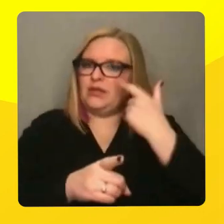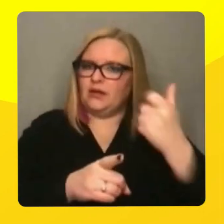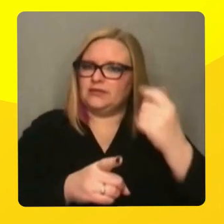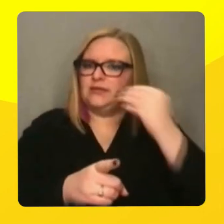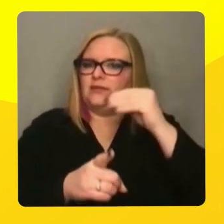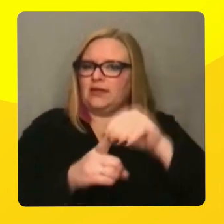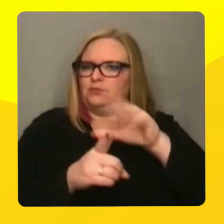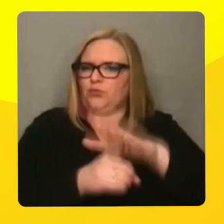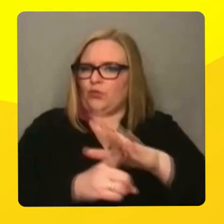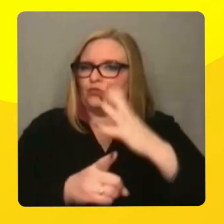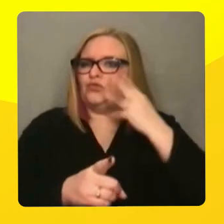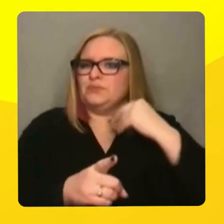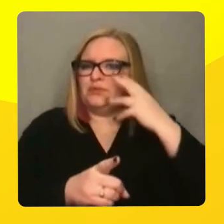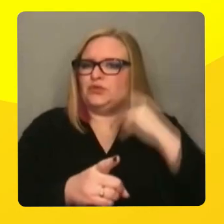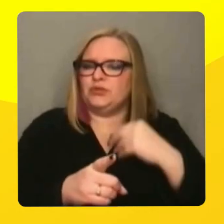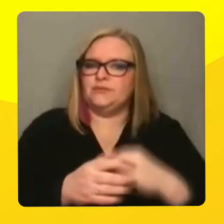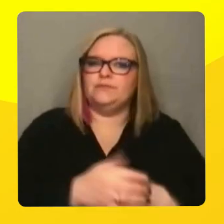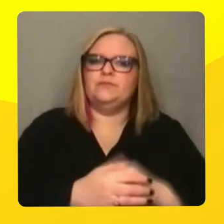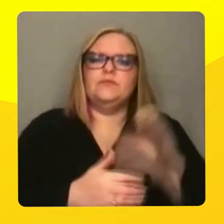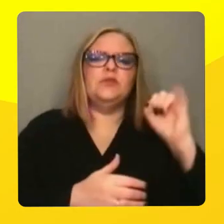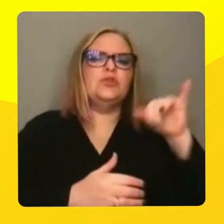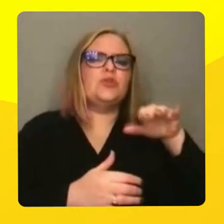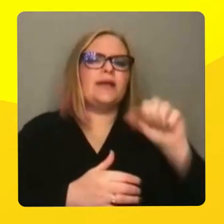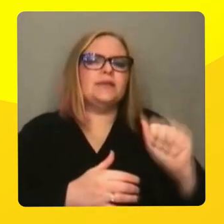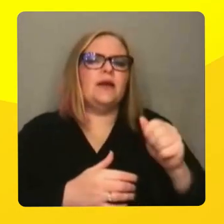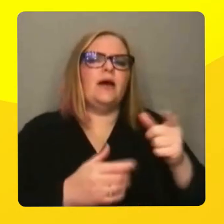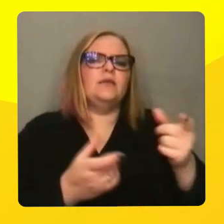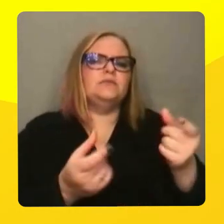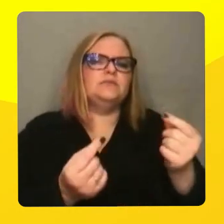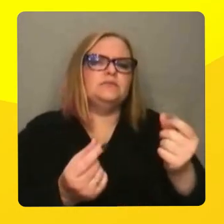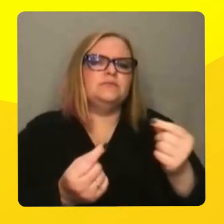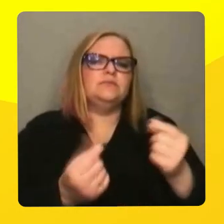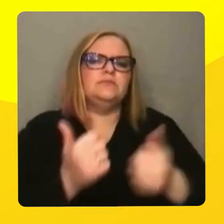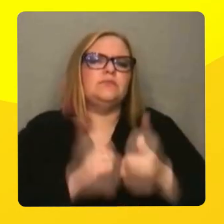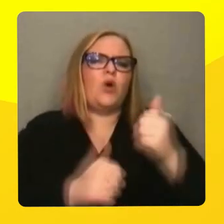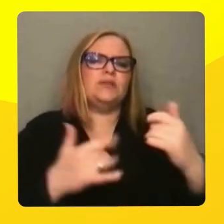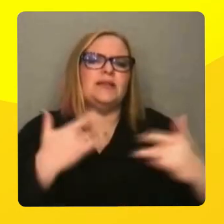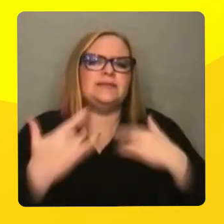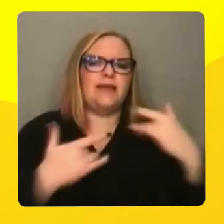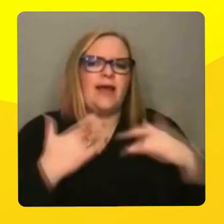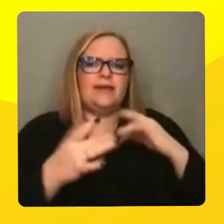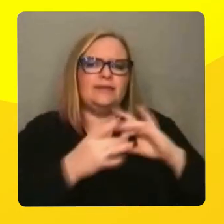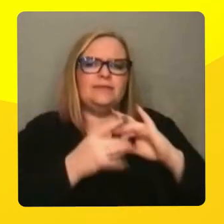Jessica, what makes you most excited about the work that's ahead of you?